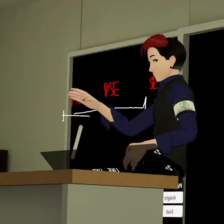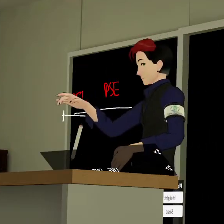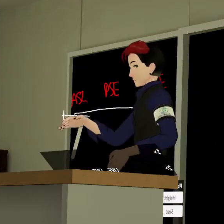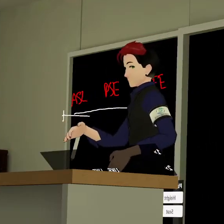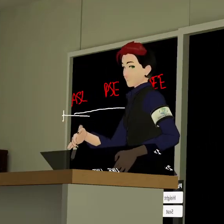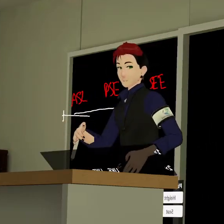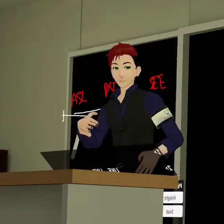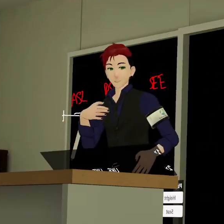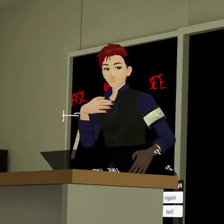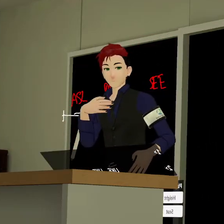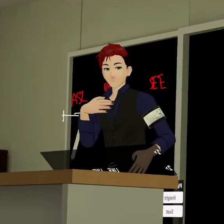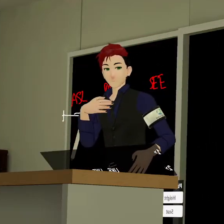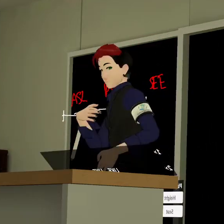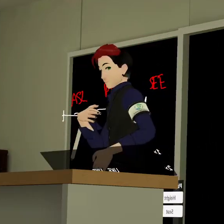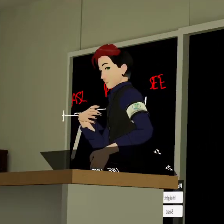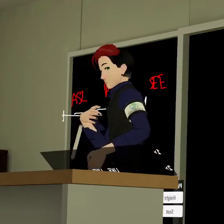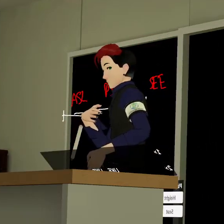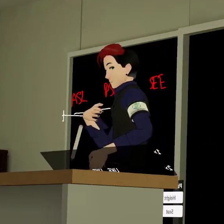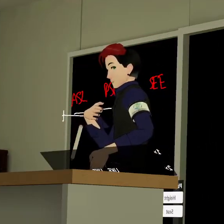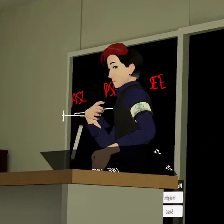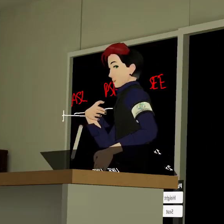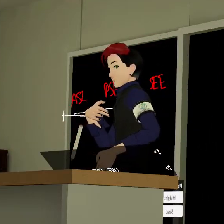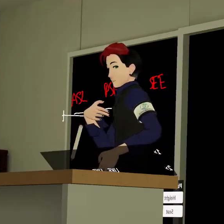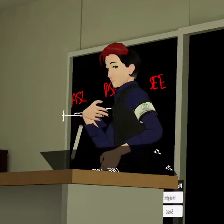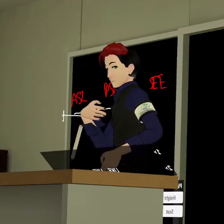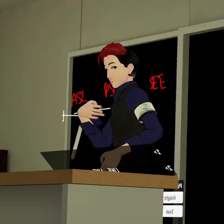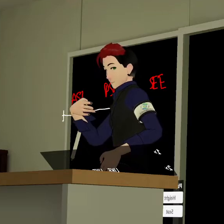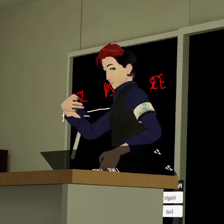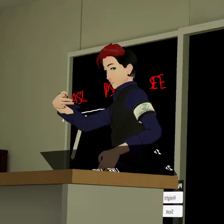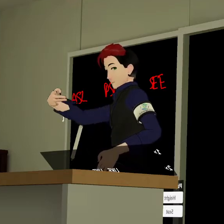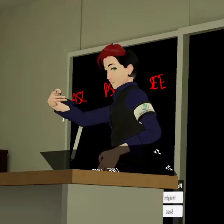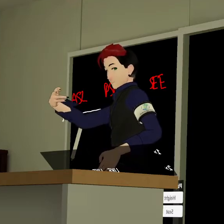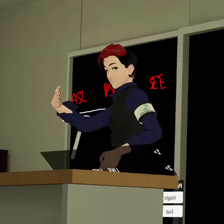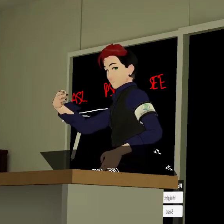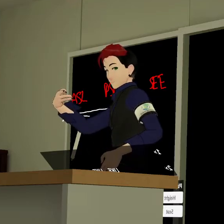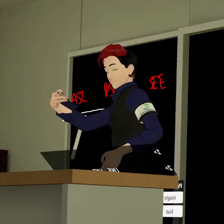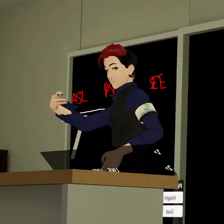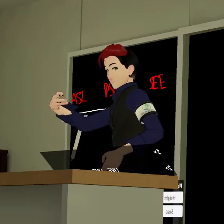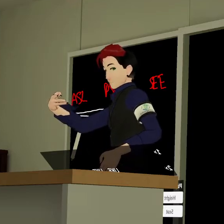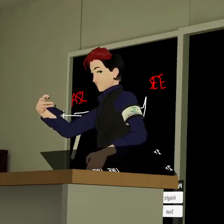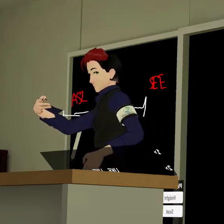that's it's going to go in front of your heart pull it forward